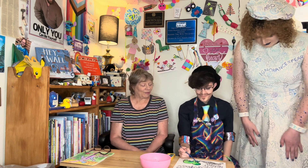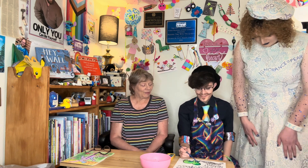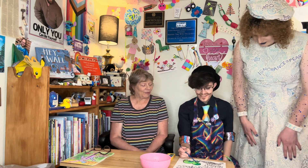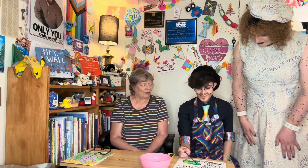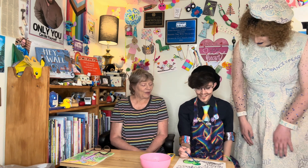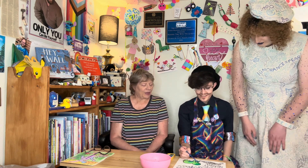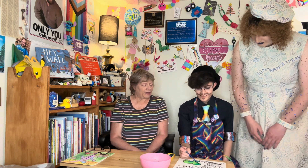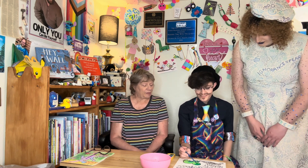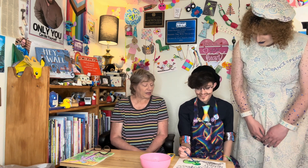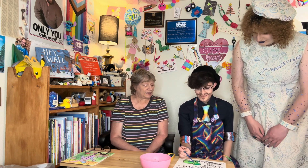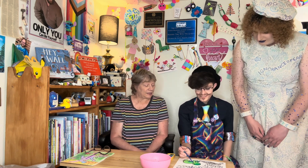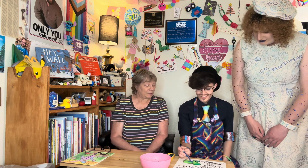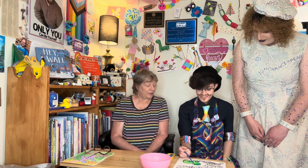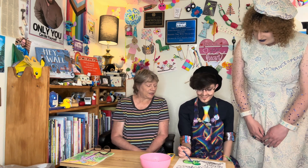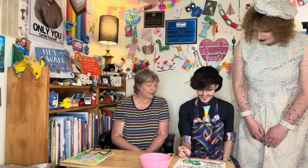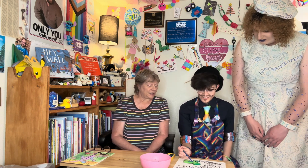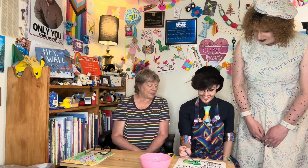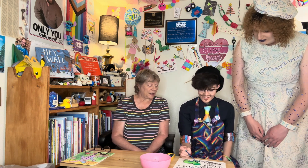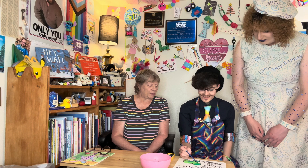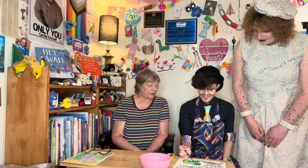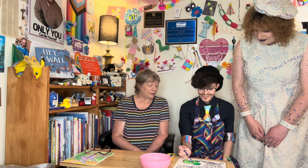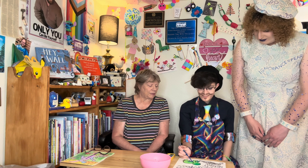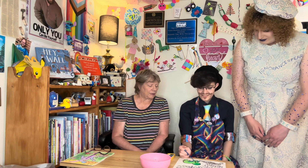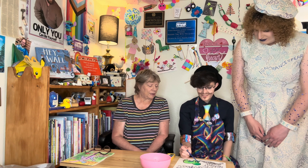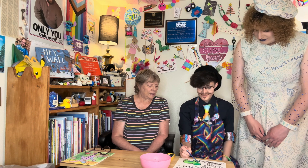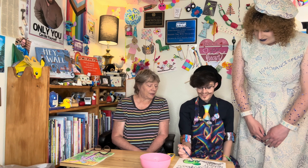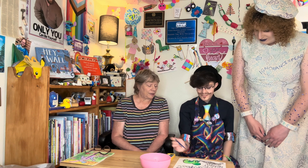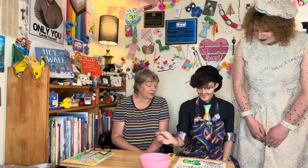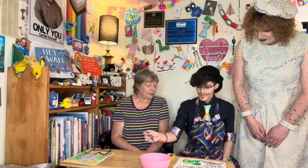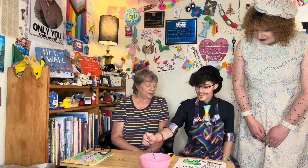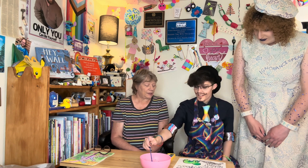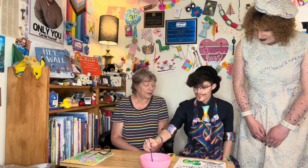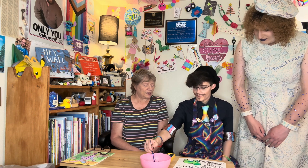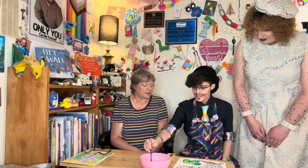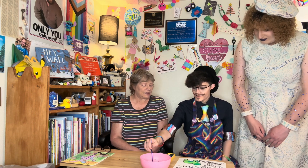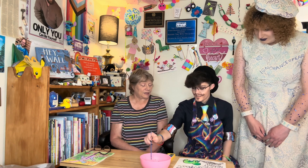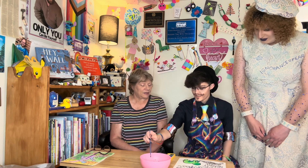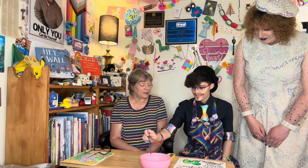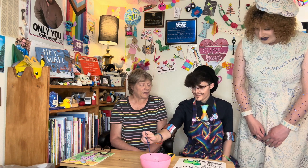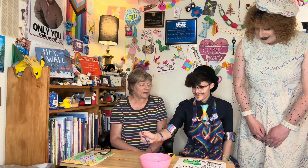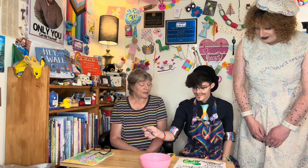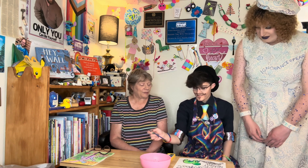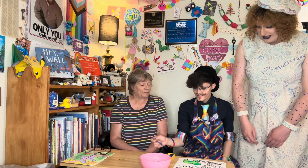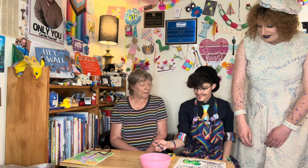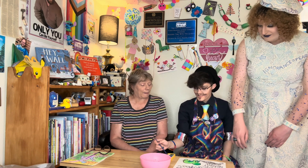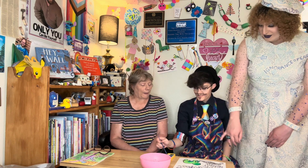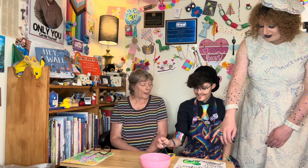That's cool! BARB: Look how you're mixing things up, and... KAI: Mixing and blending. CALI: Oh yeah. I love how you